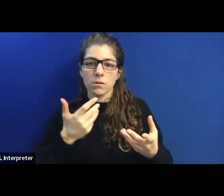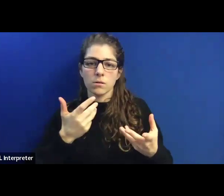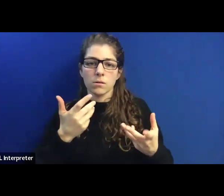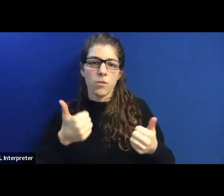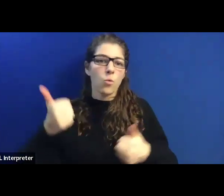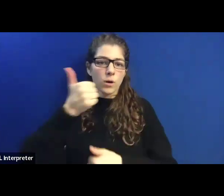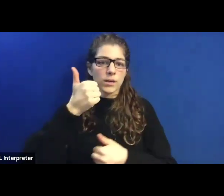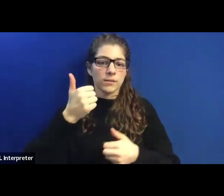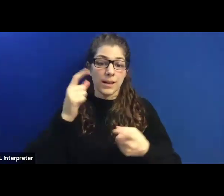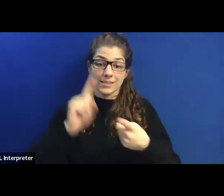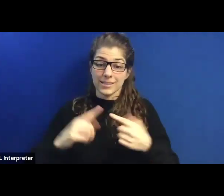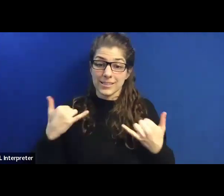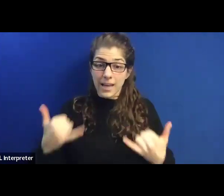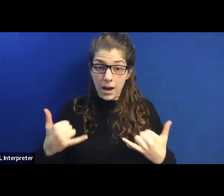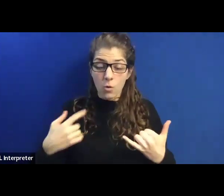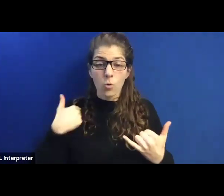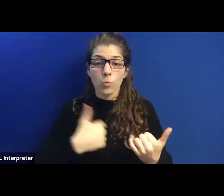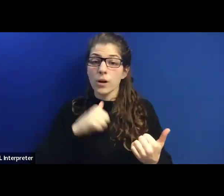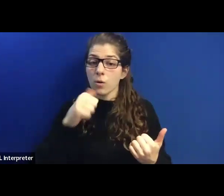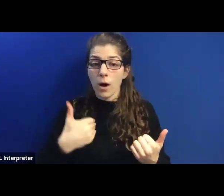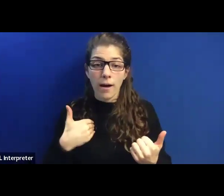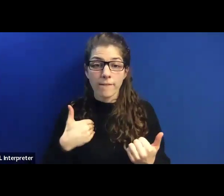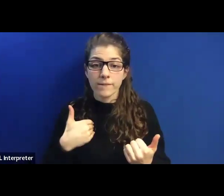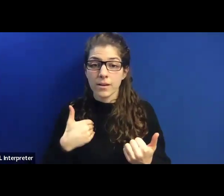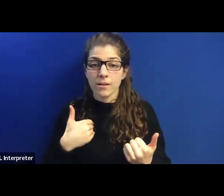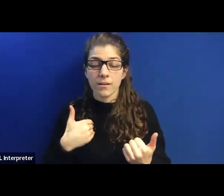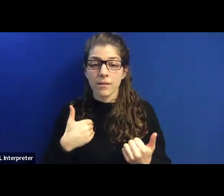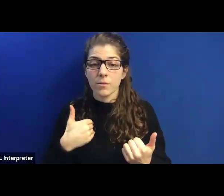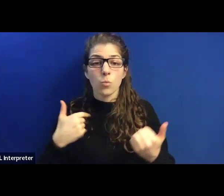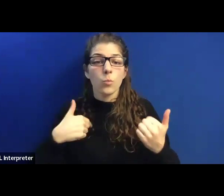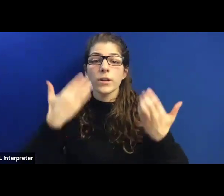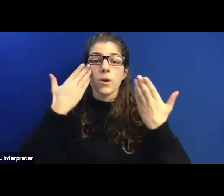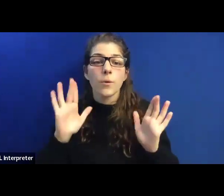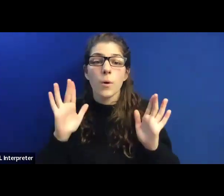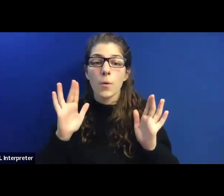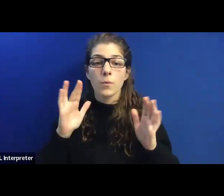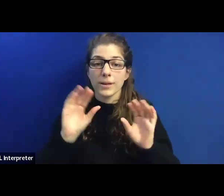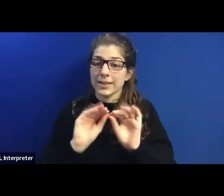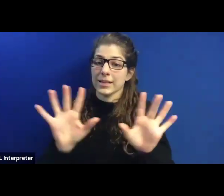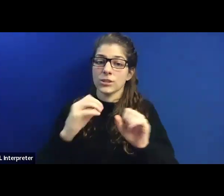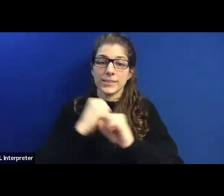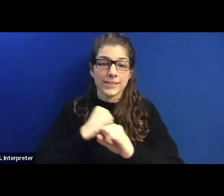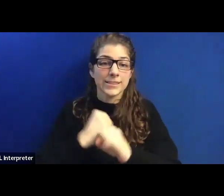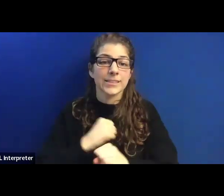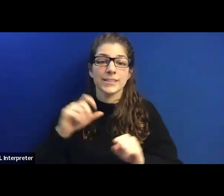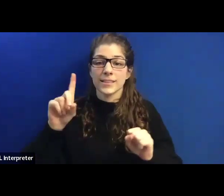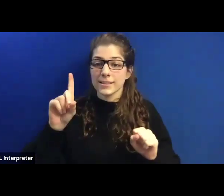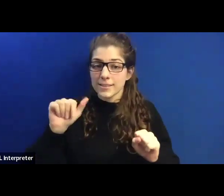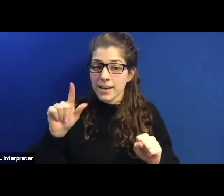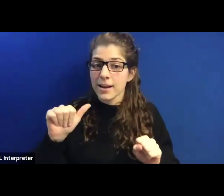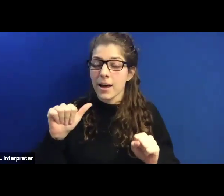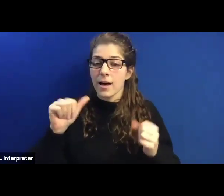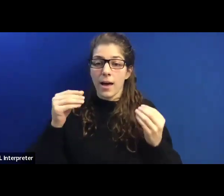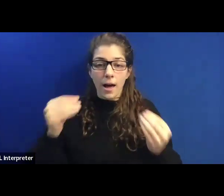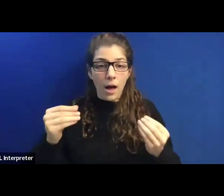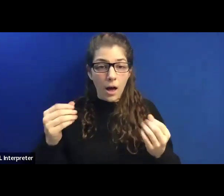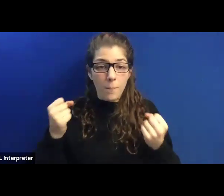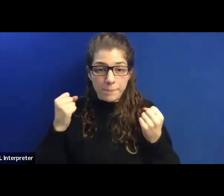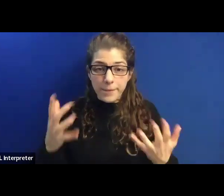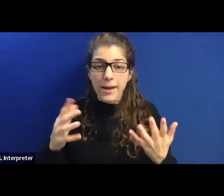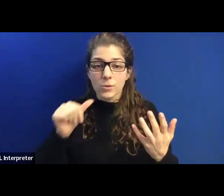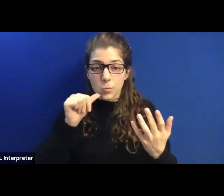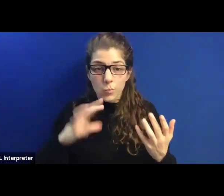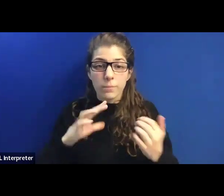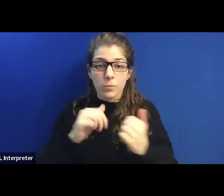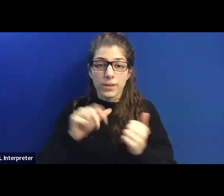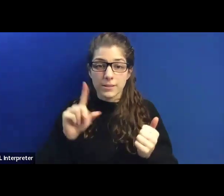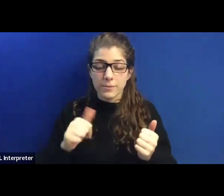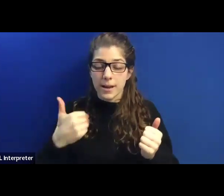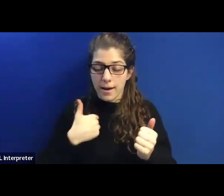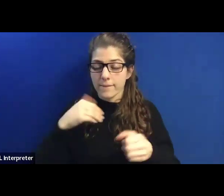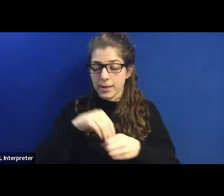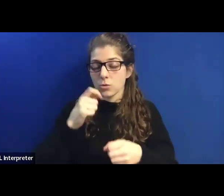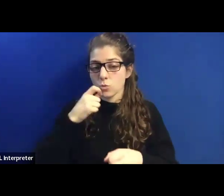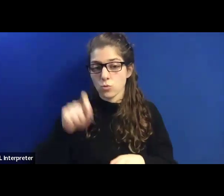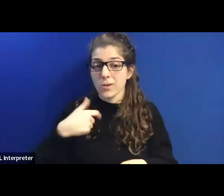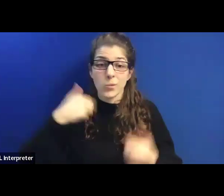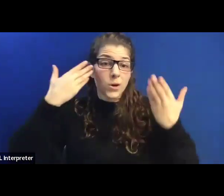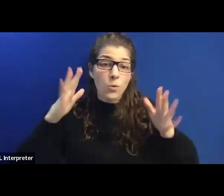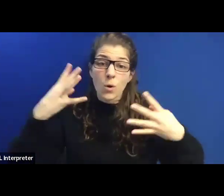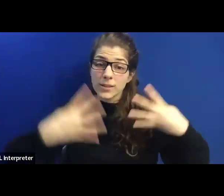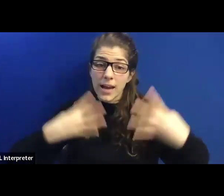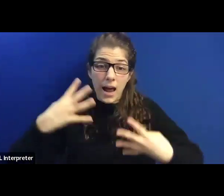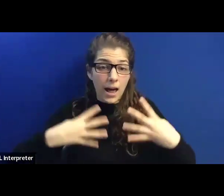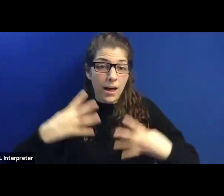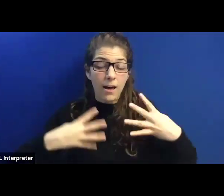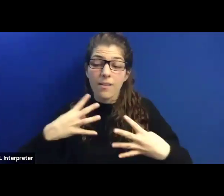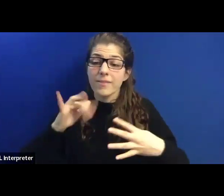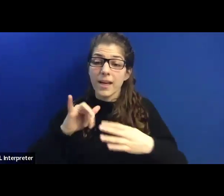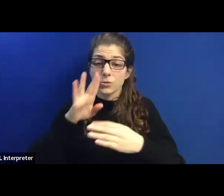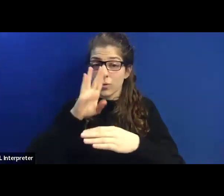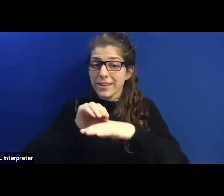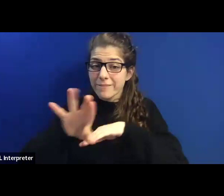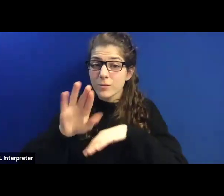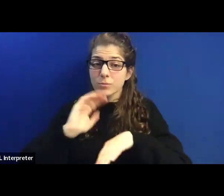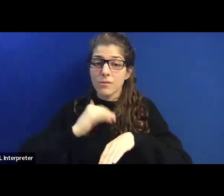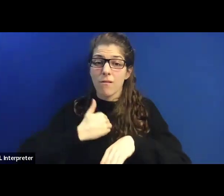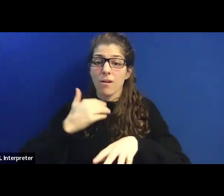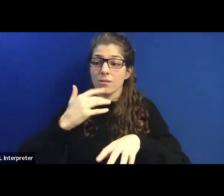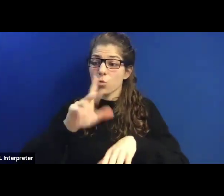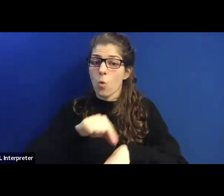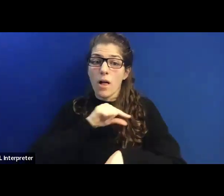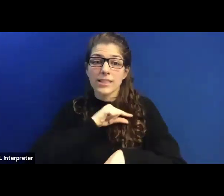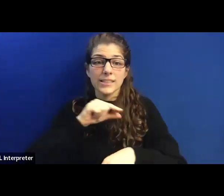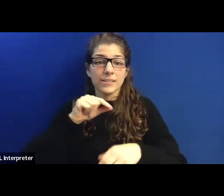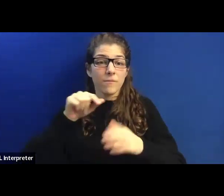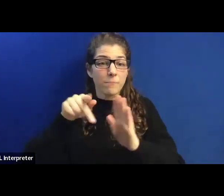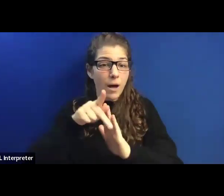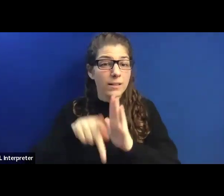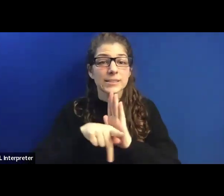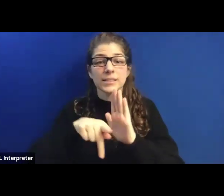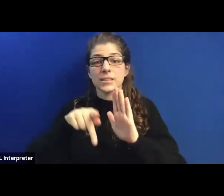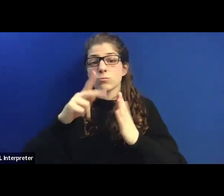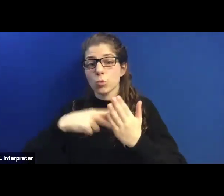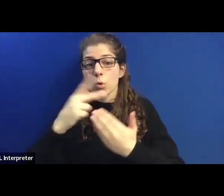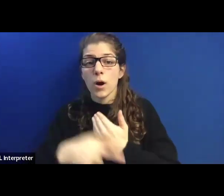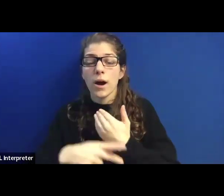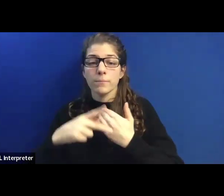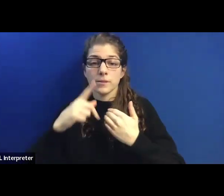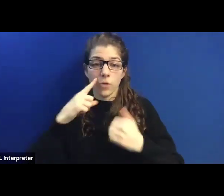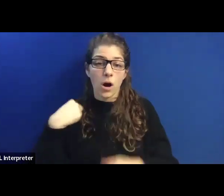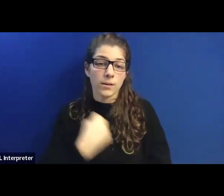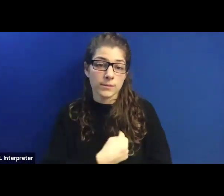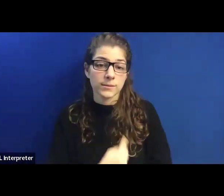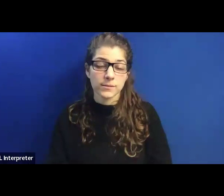Till now we even don't have -- we don't know the clear statistics and data, how many women with disabilities we have in Ukraine, and this is directly influenced the quality of policies and programs which we have for us actually.